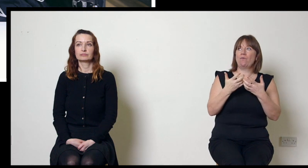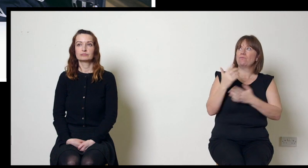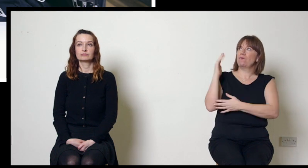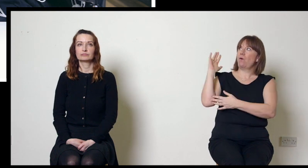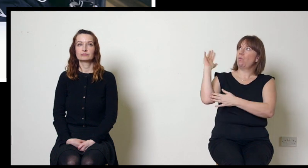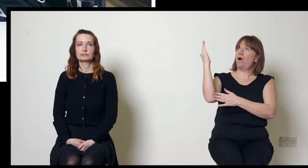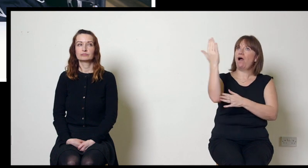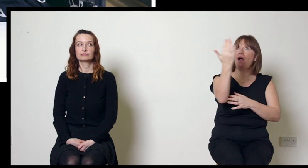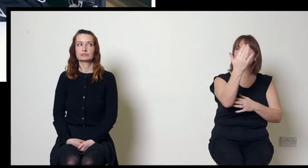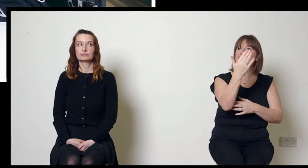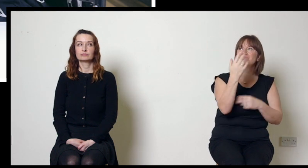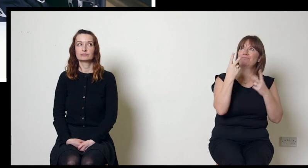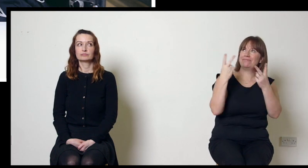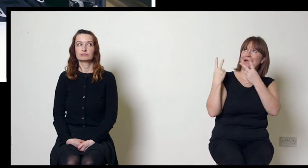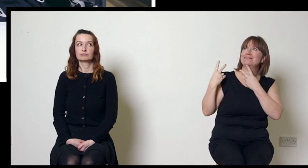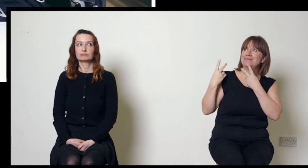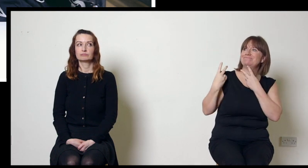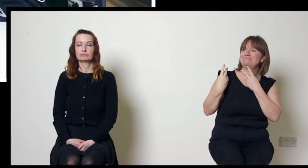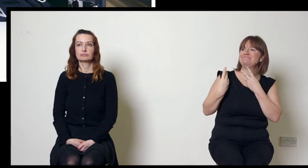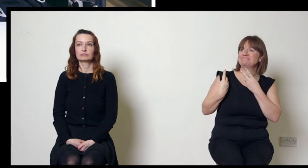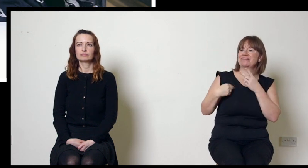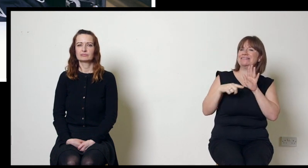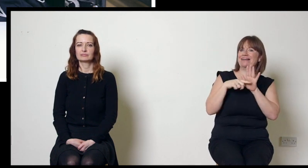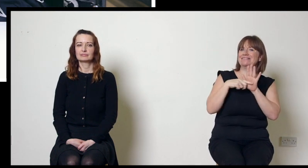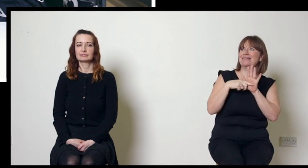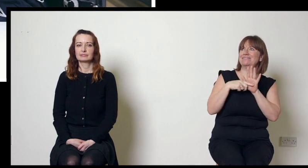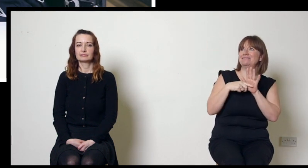reflected in some of the kind of more negative lived experiences,